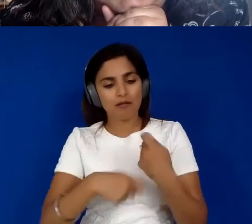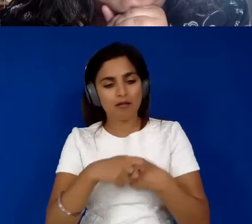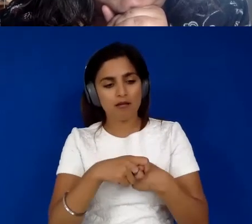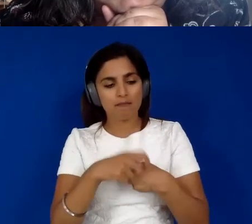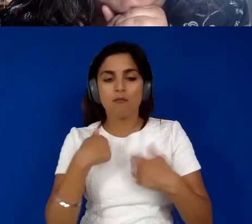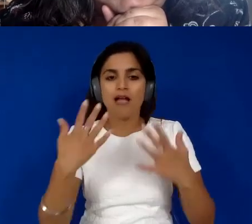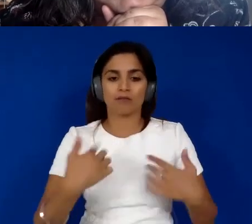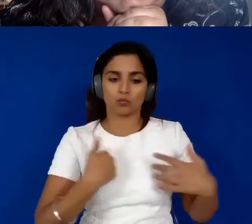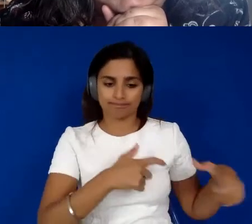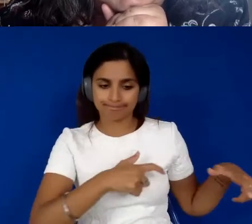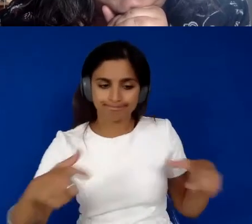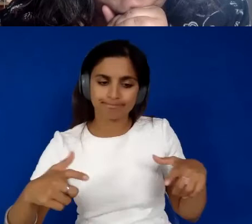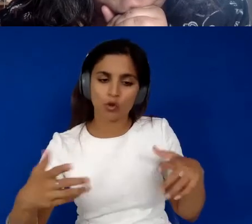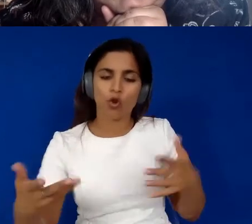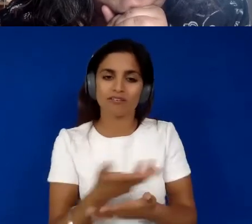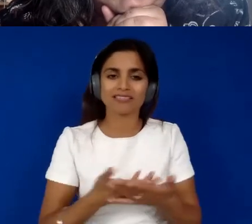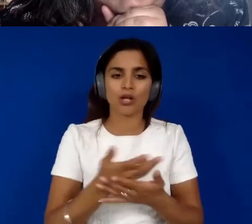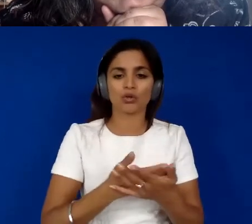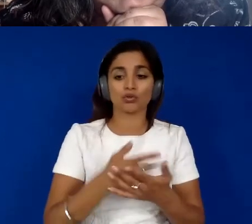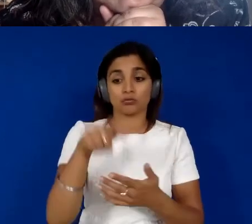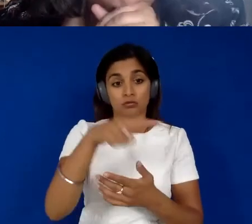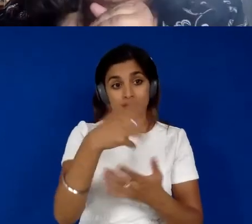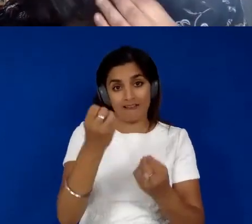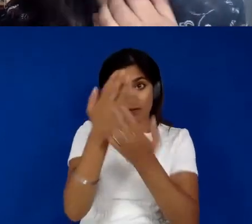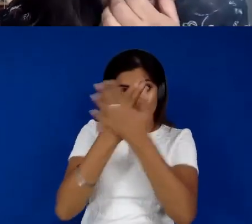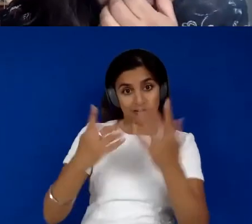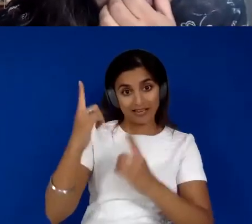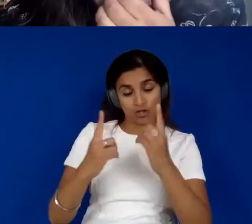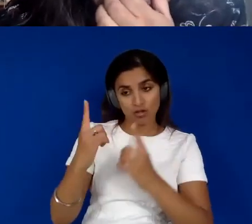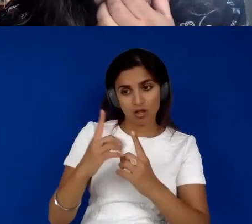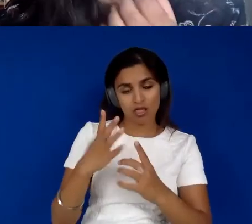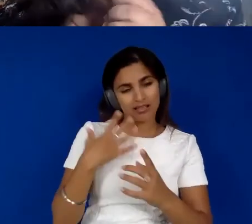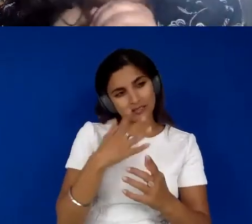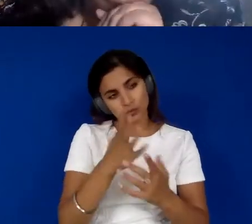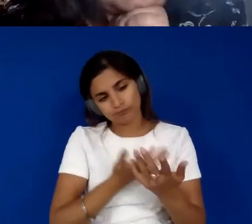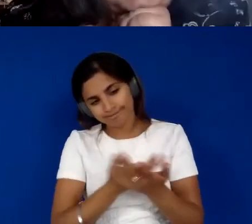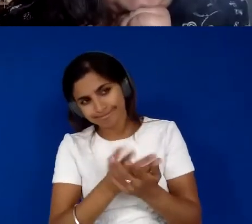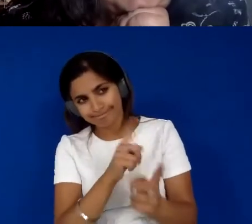people that they already respect and admire to like you know not just linking